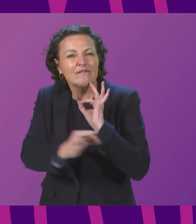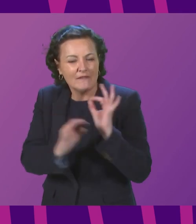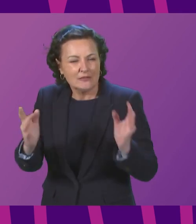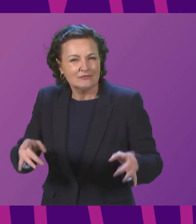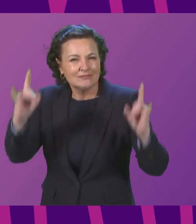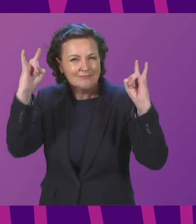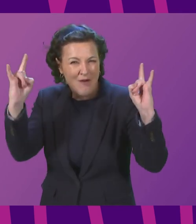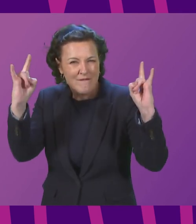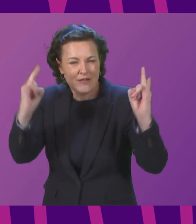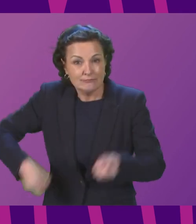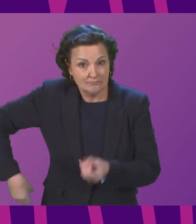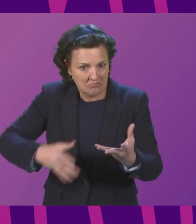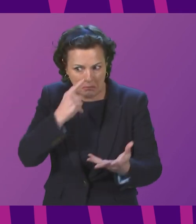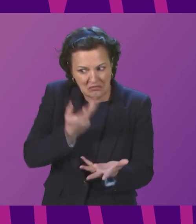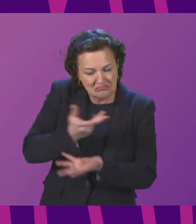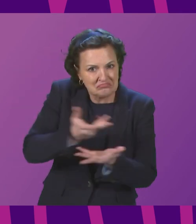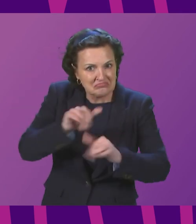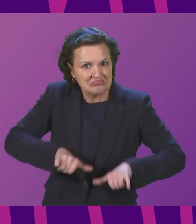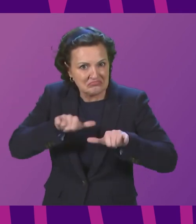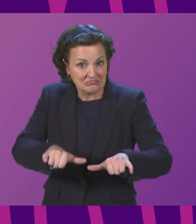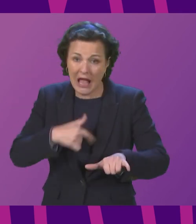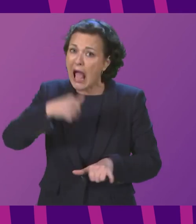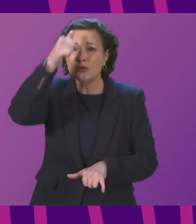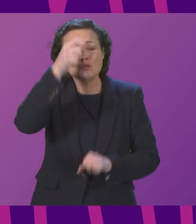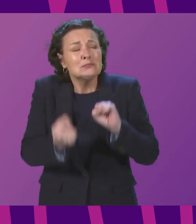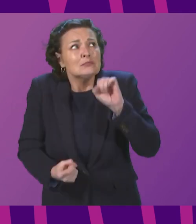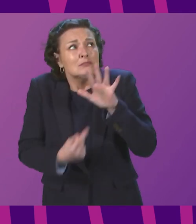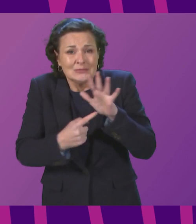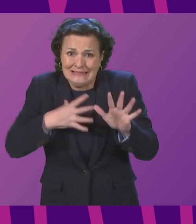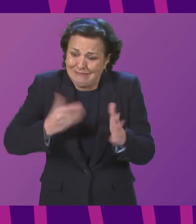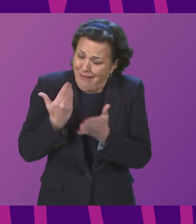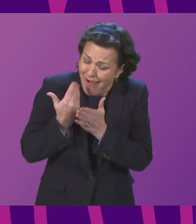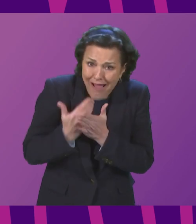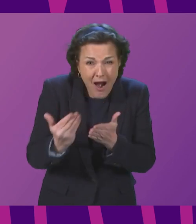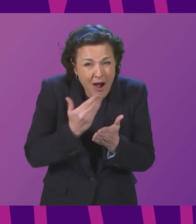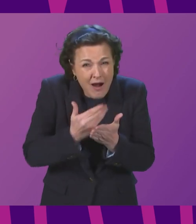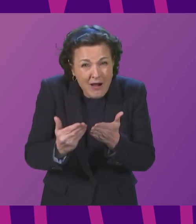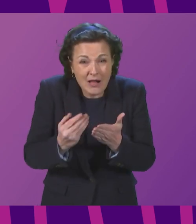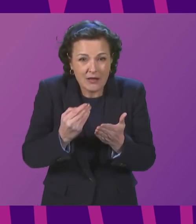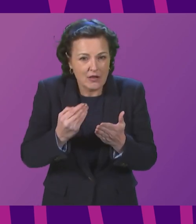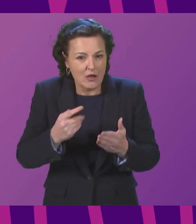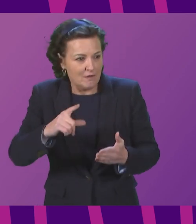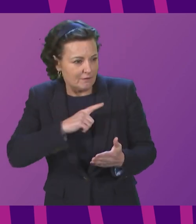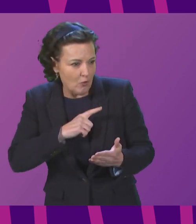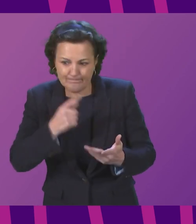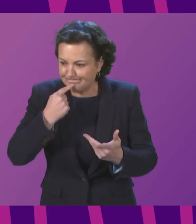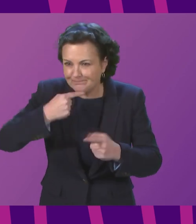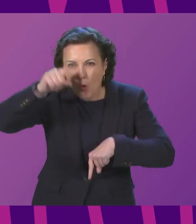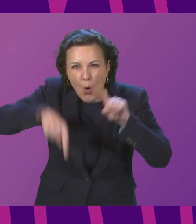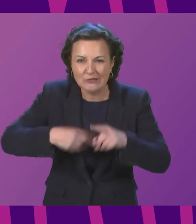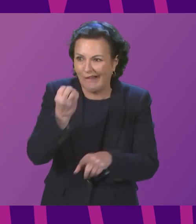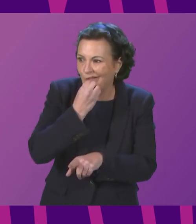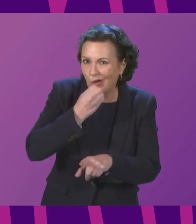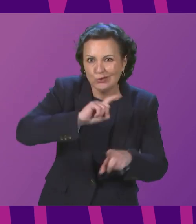games to go ahead. I know how important clarity is for those who cater for big sporting events,